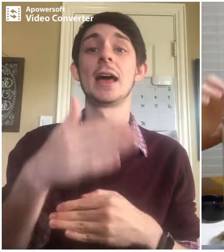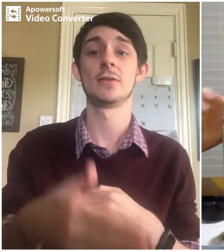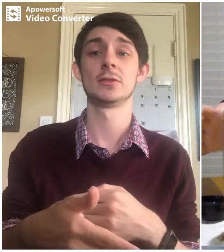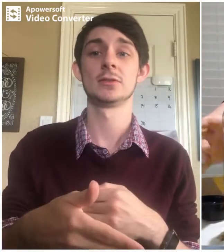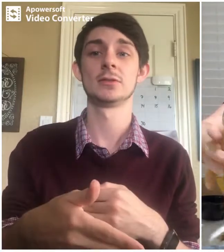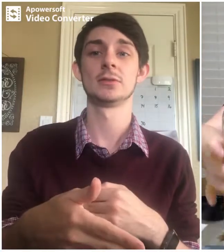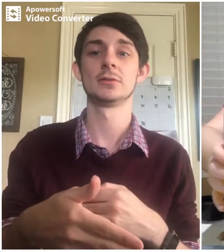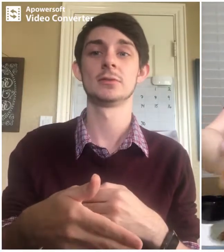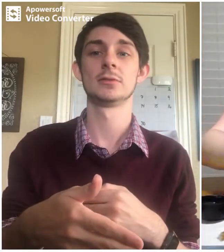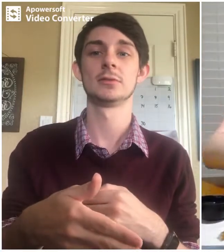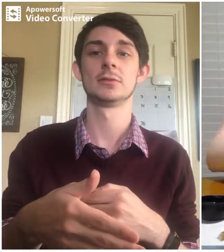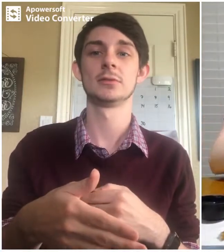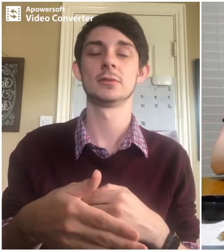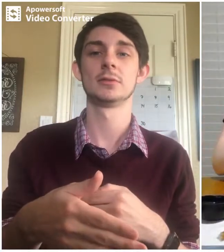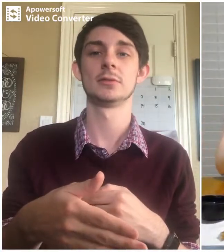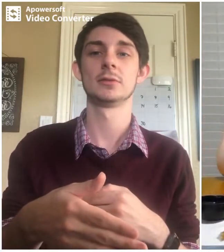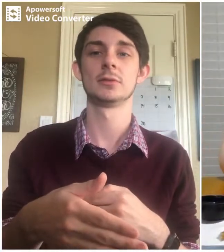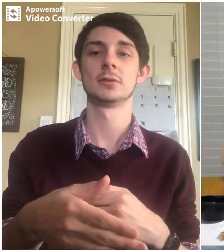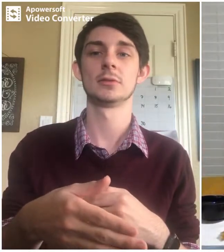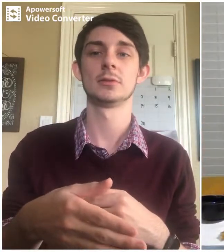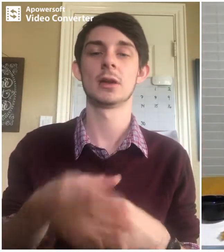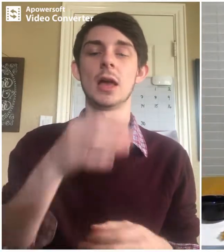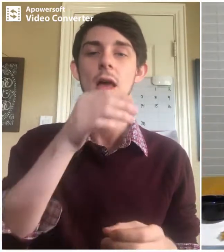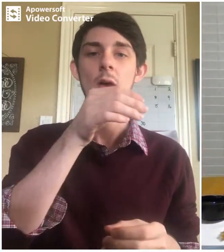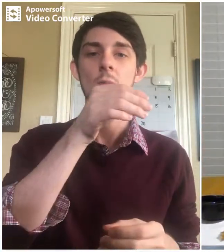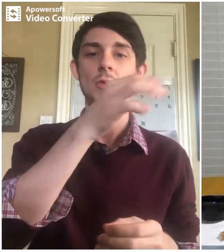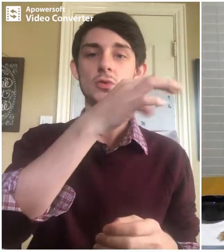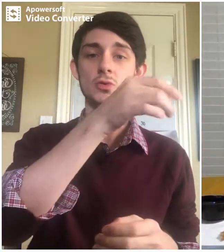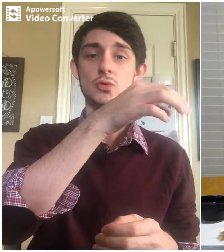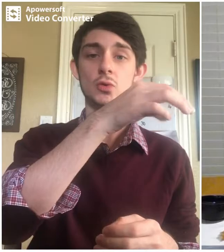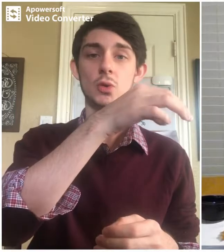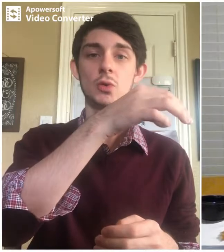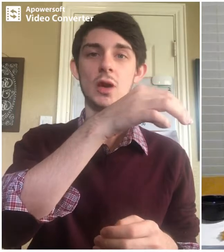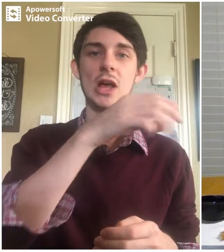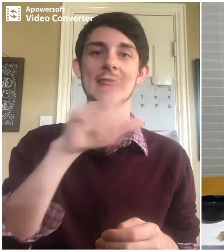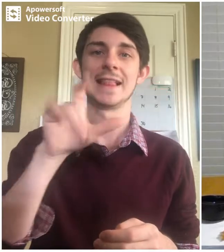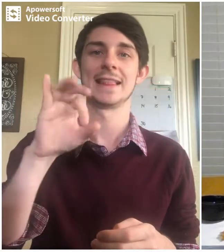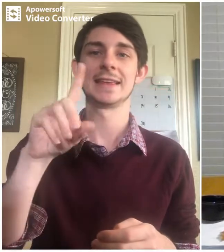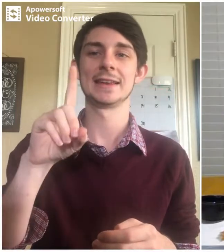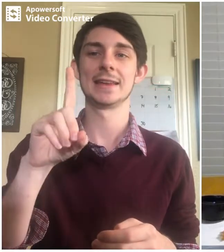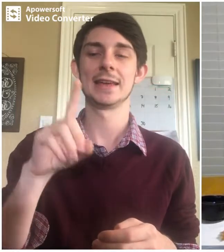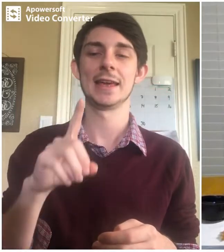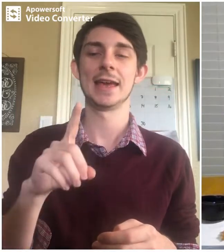and do the next one. So then what you're going to do is you're going to take your